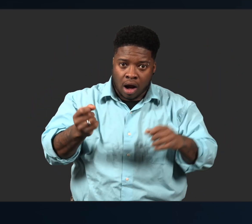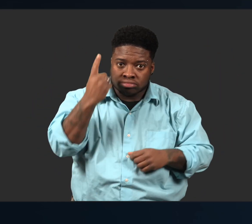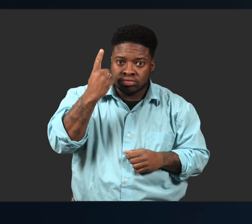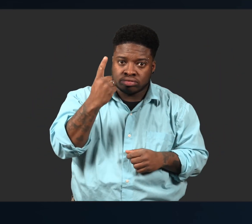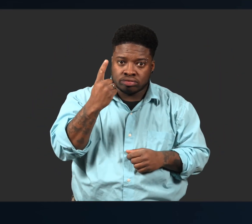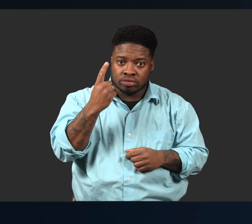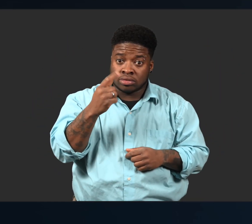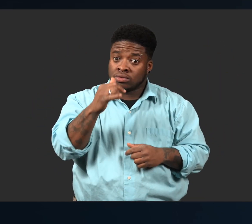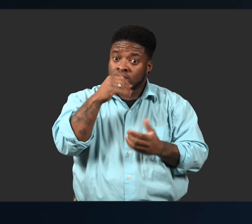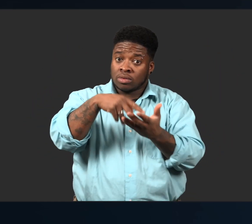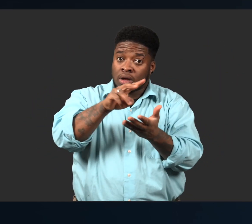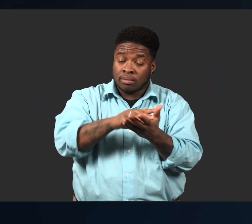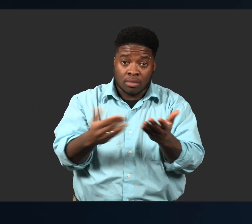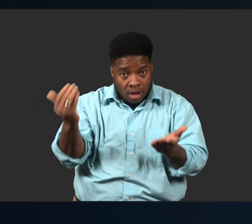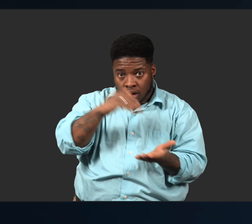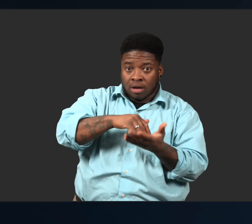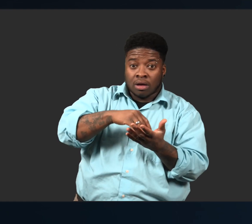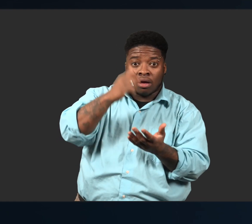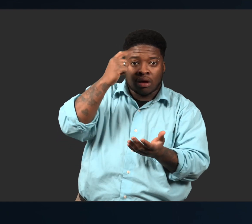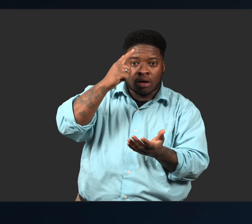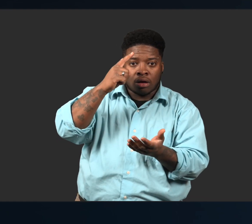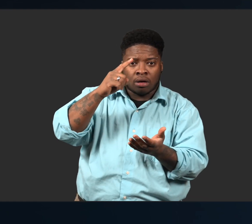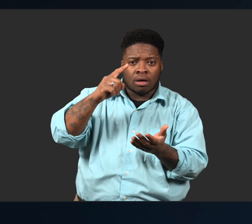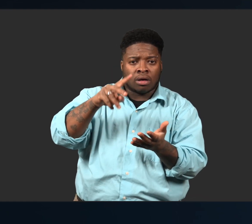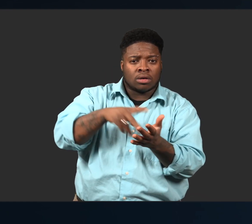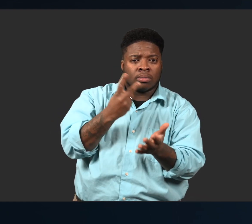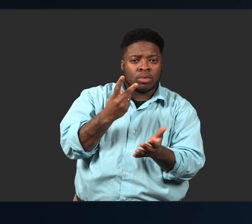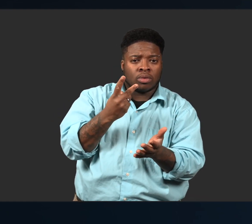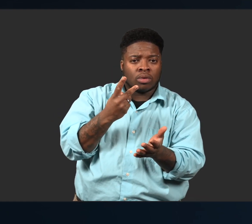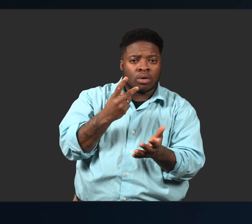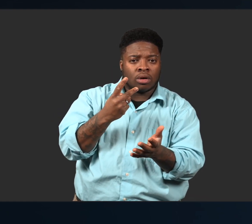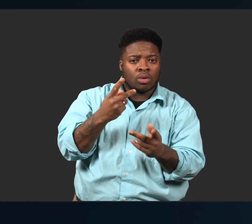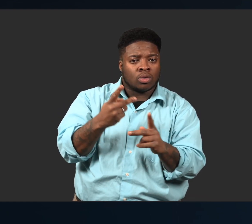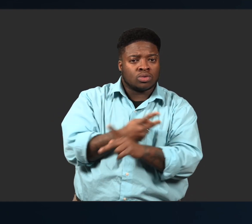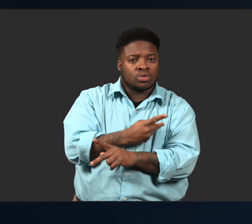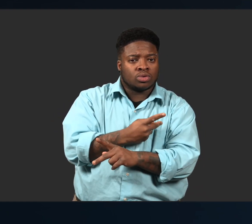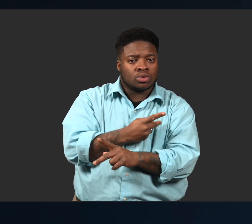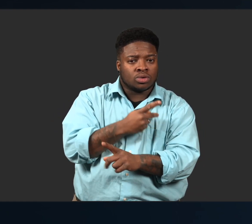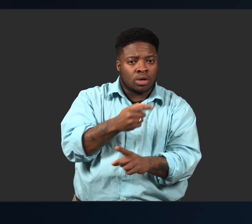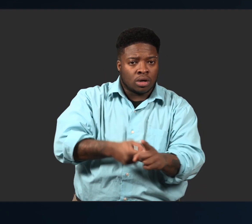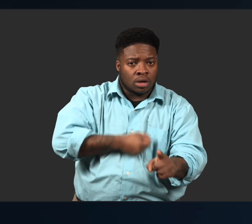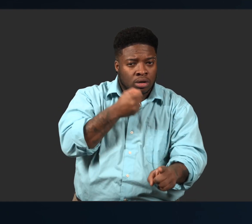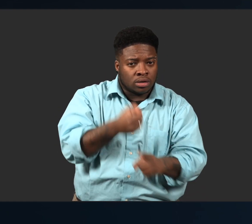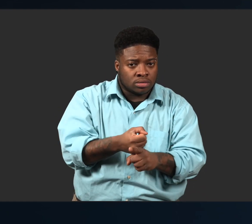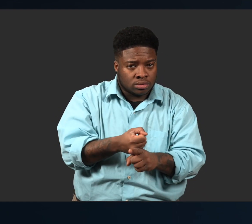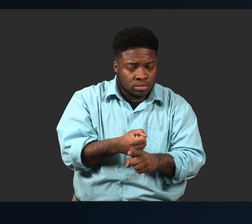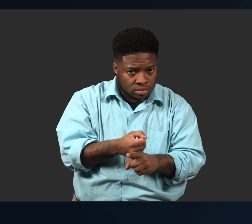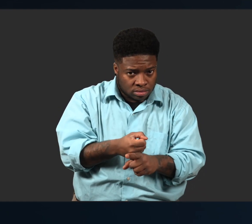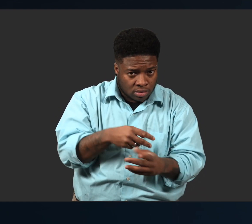If Bob relapses, the withdrawal symptoms will hit him harder and the process will be tougher to get through.